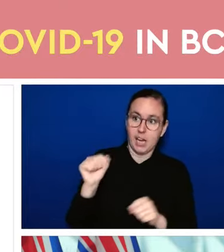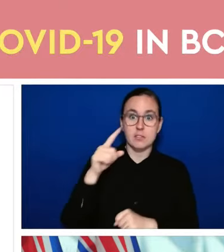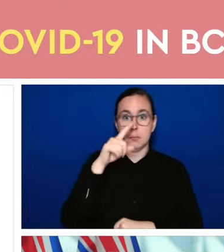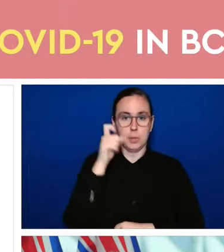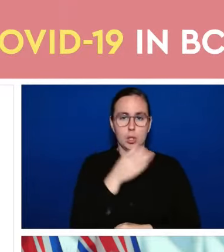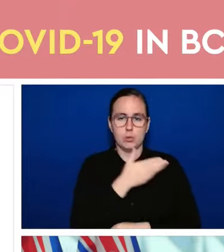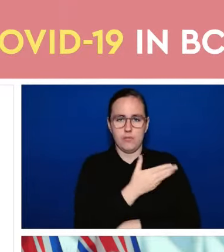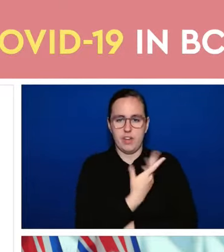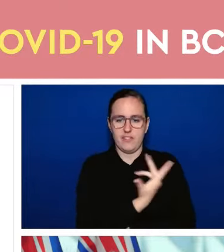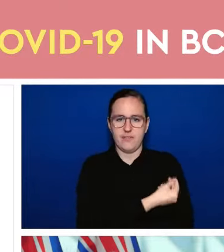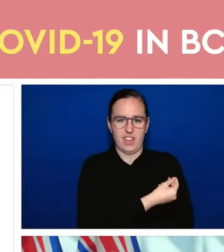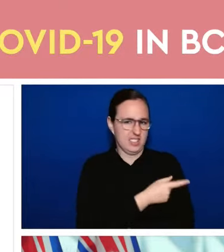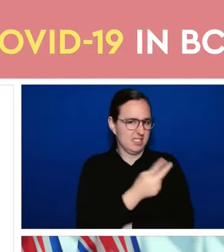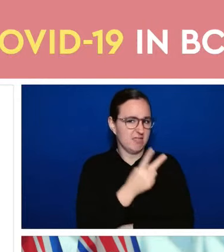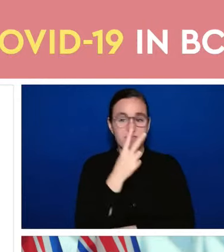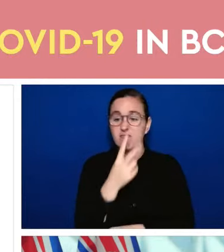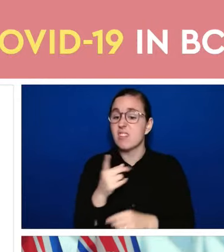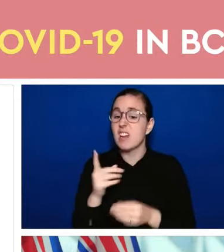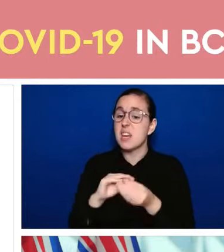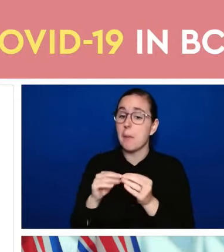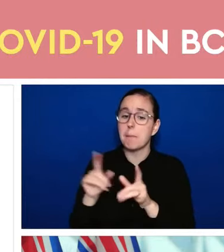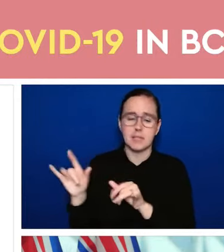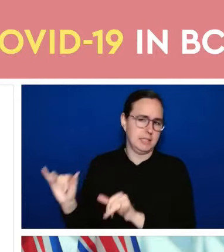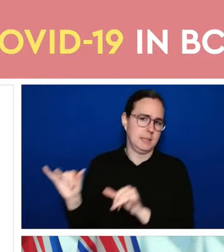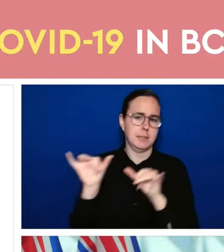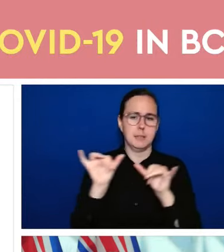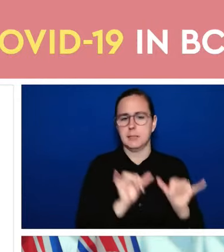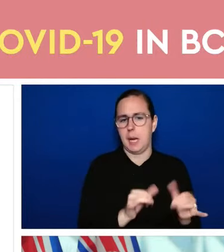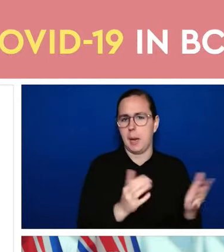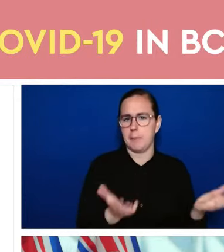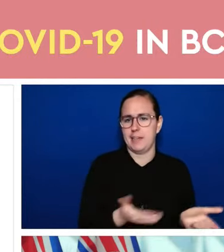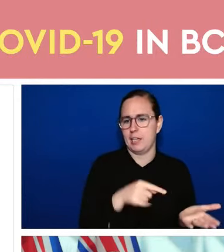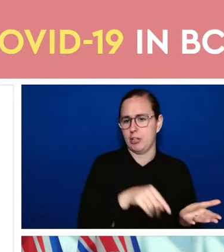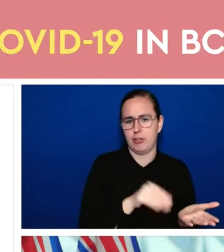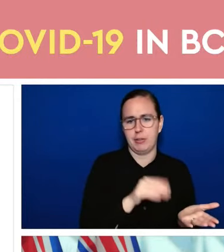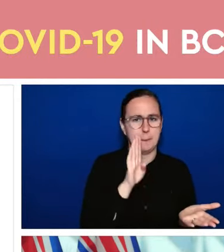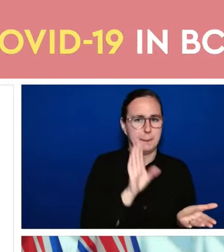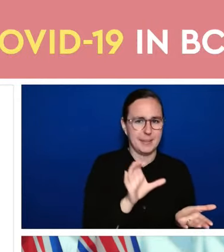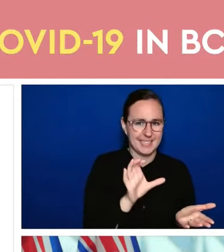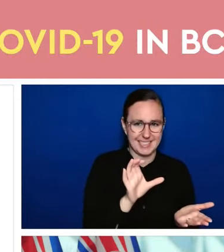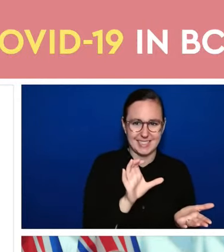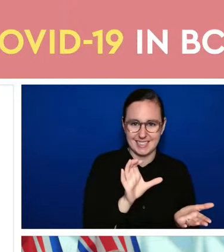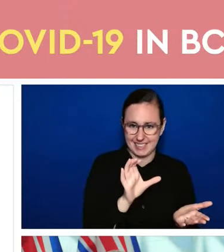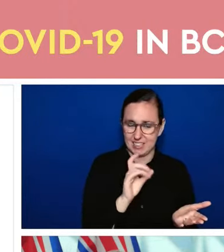as well. It means we're in a very different risk scenario